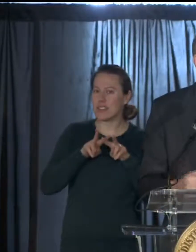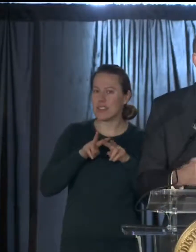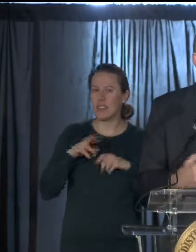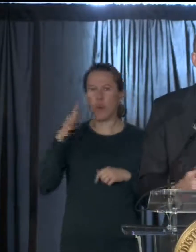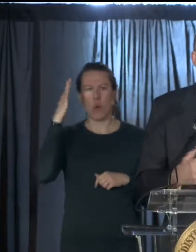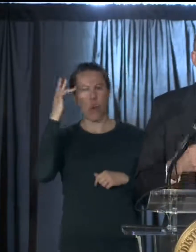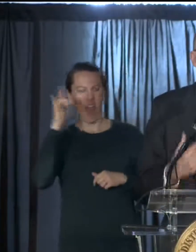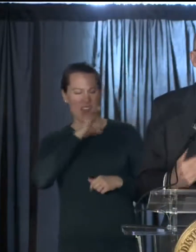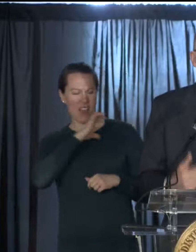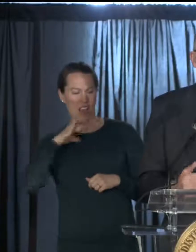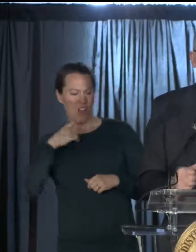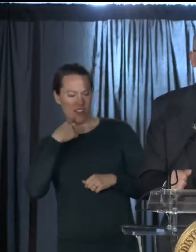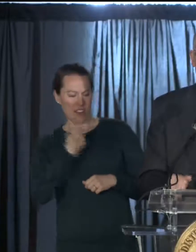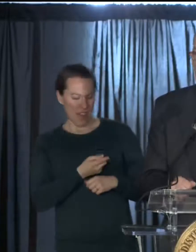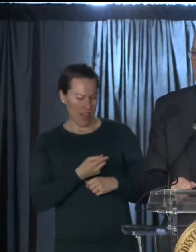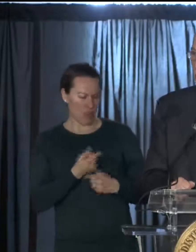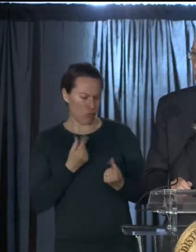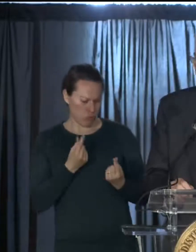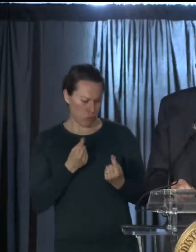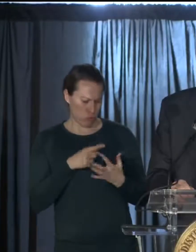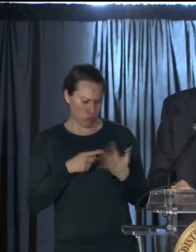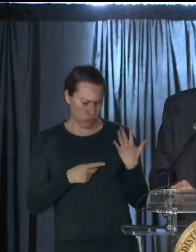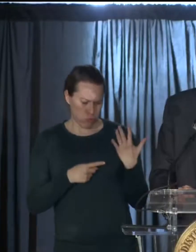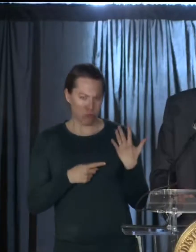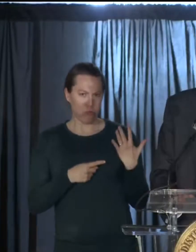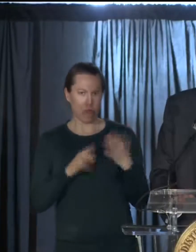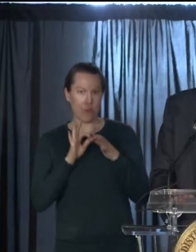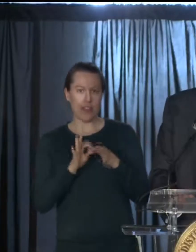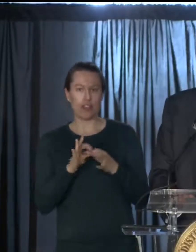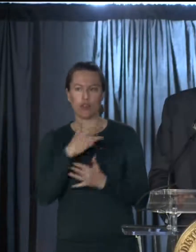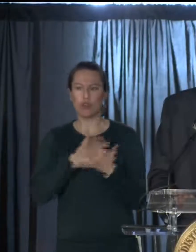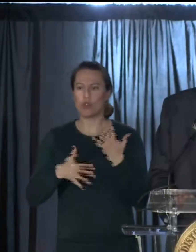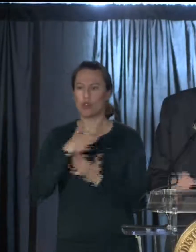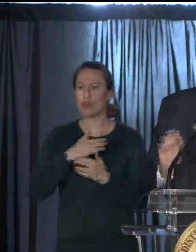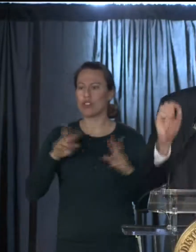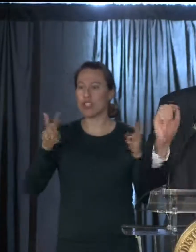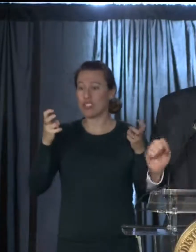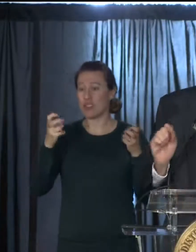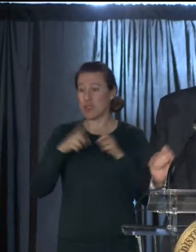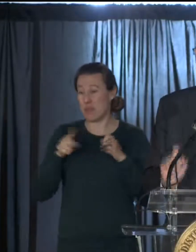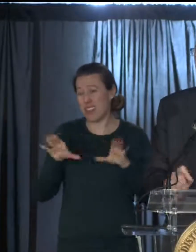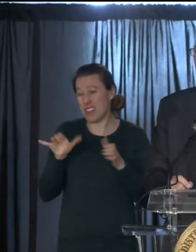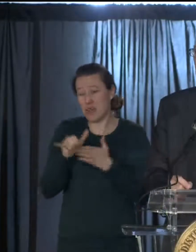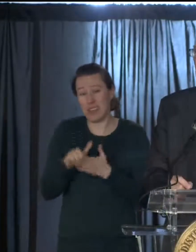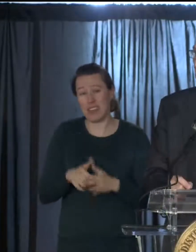US WHERE WE SHOULD BE ON SOCIAL ISSUES? YET THAT'S WHAT THEY DO. NO WHERE IN THE FEDERALIST